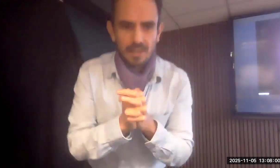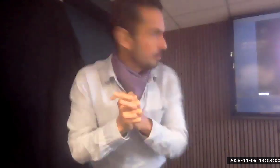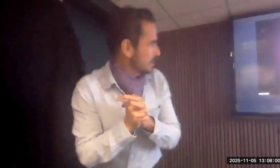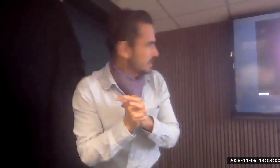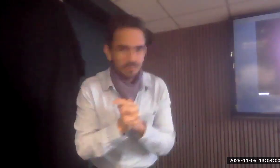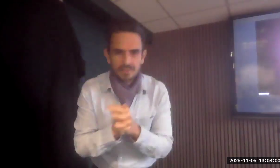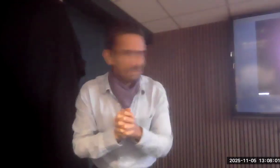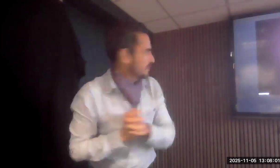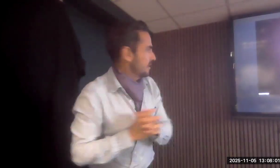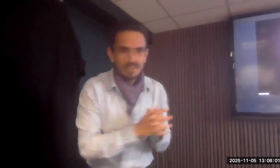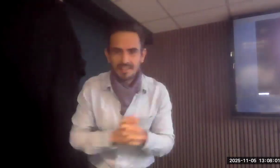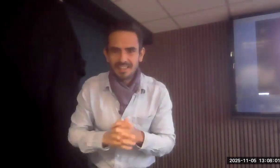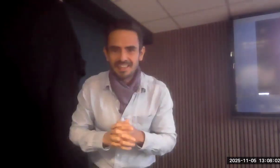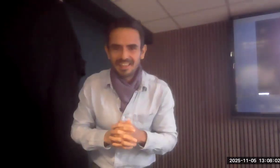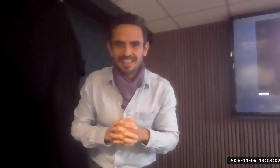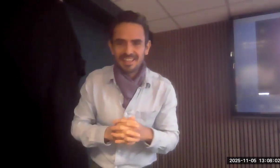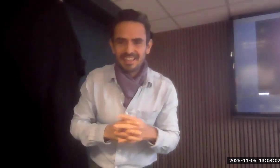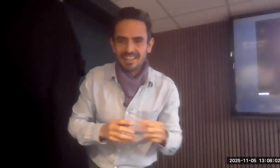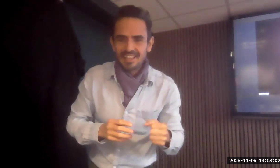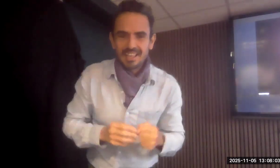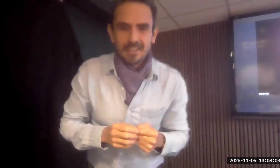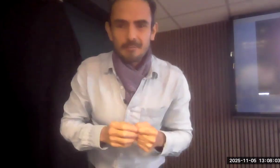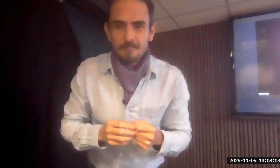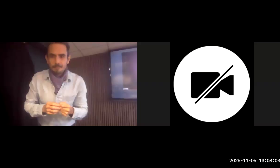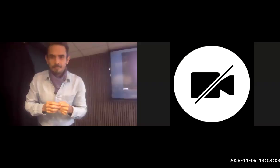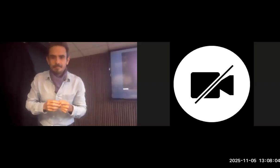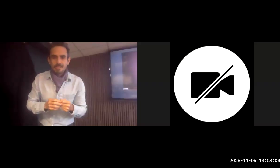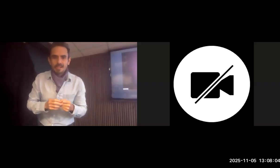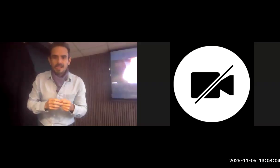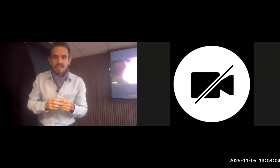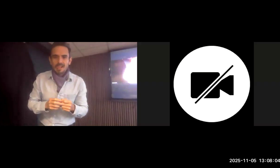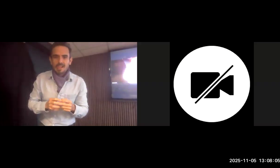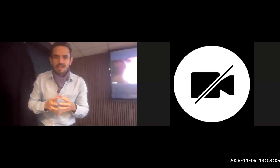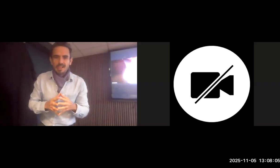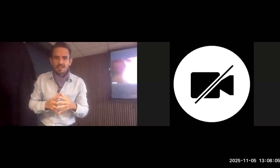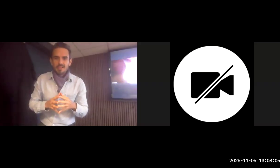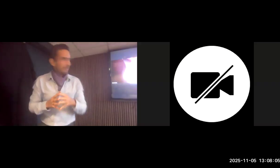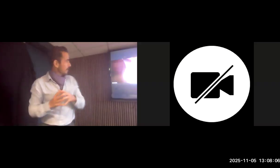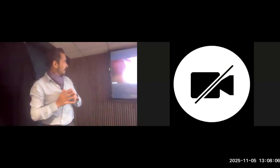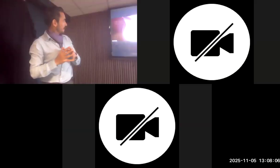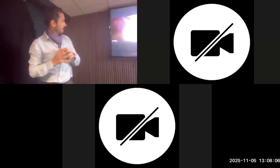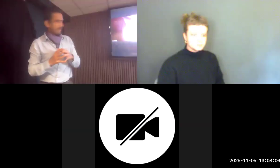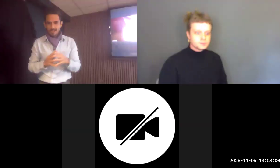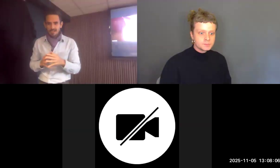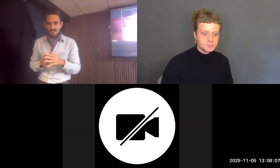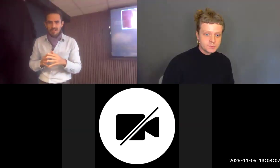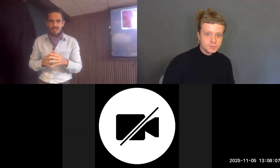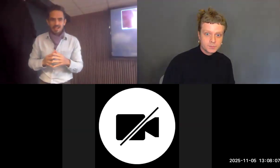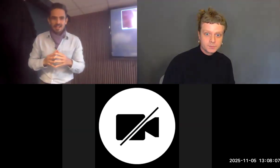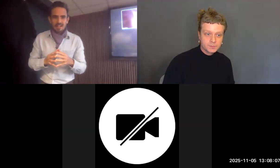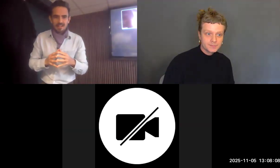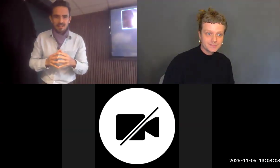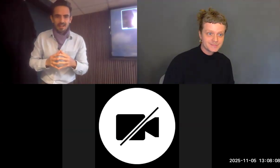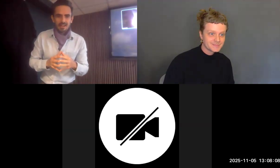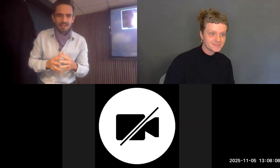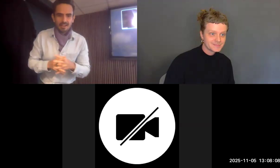Hello, interpreters?